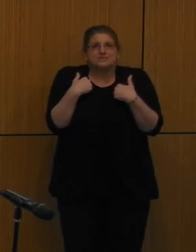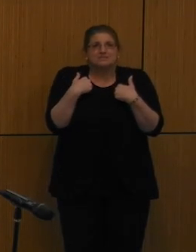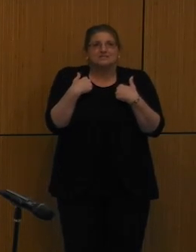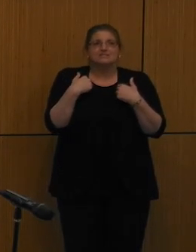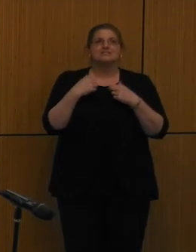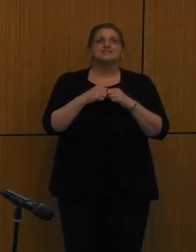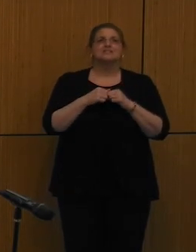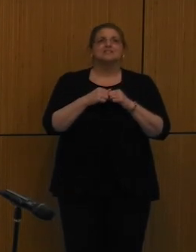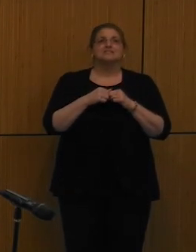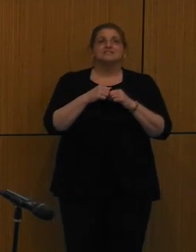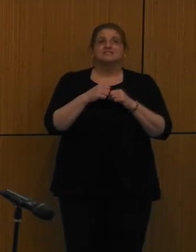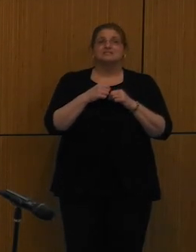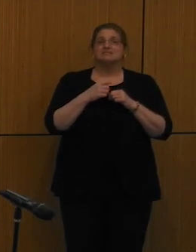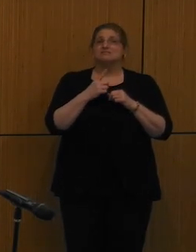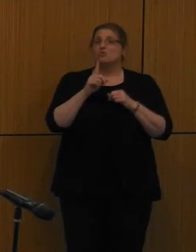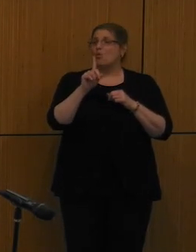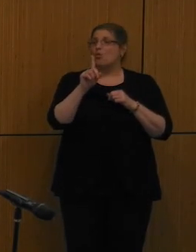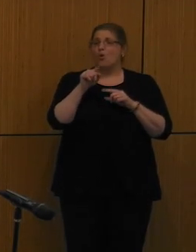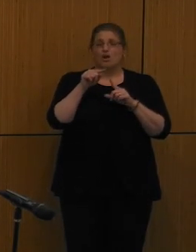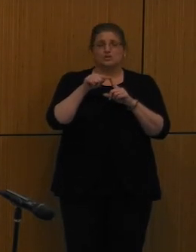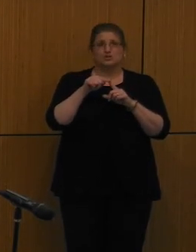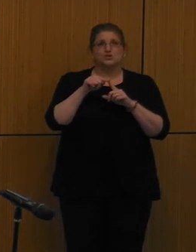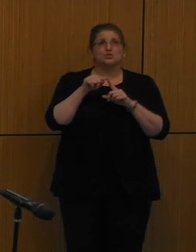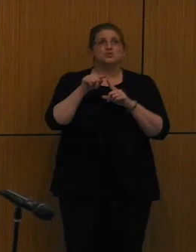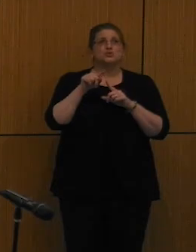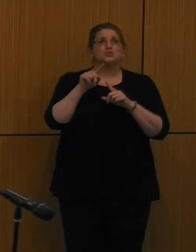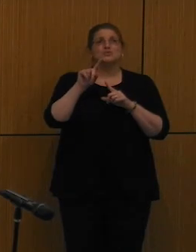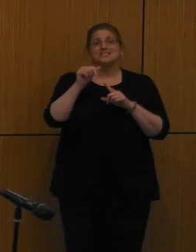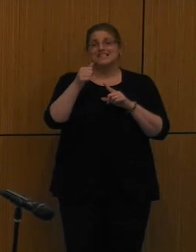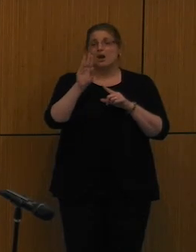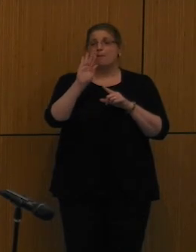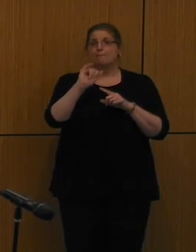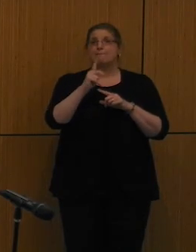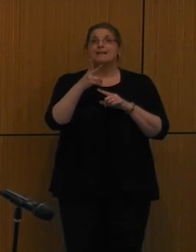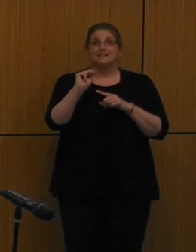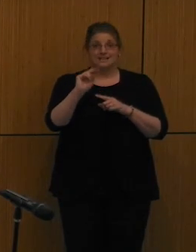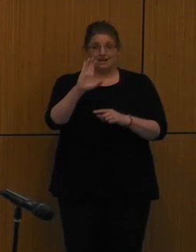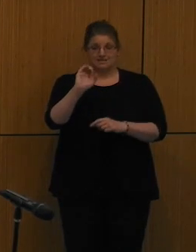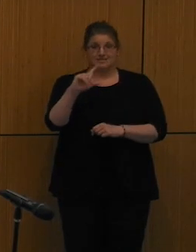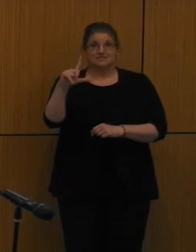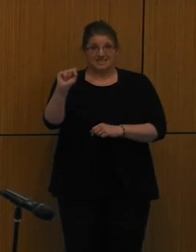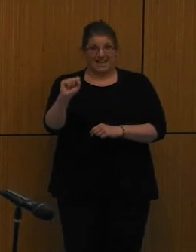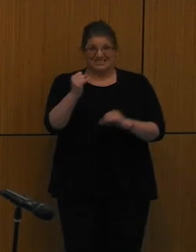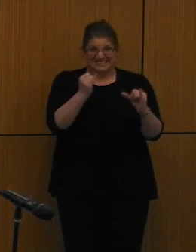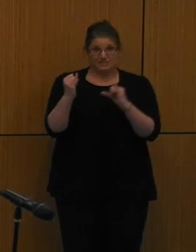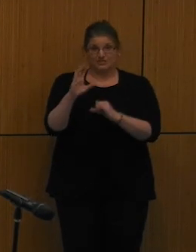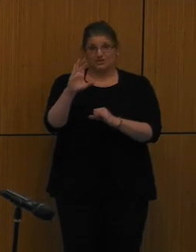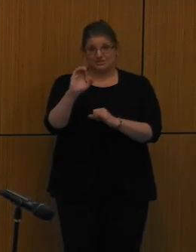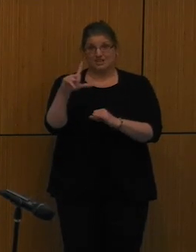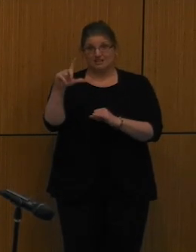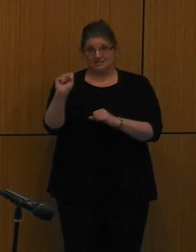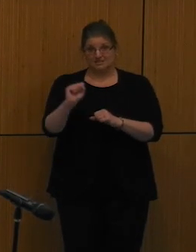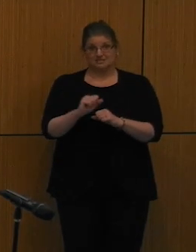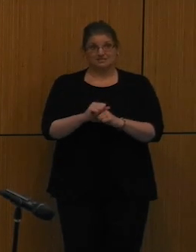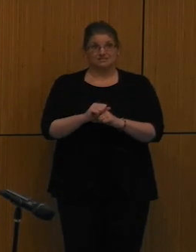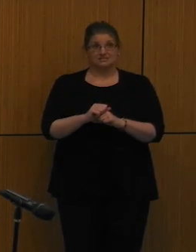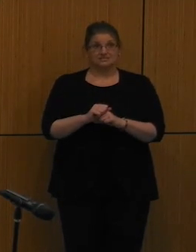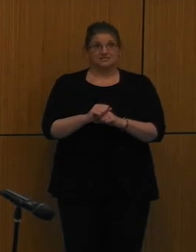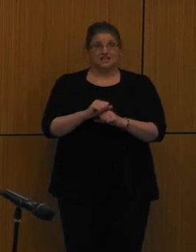We're talking about between 1 and 10 billion cells. Individual cells. And that's not 10 billion cells of the same organism